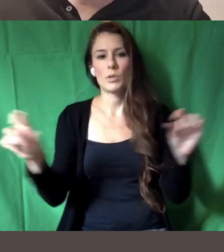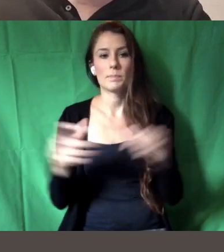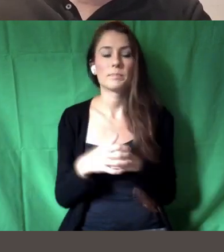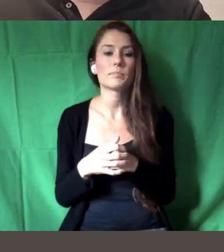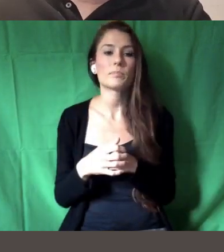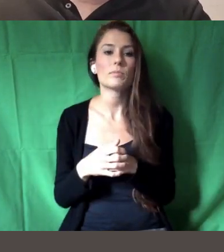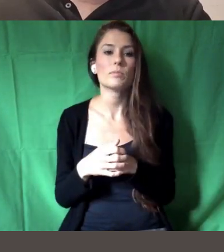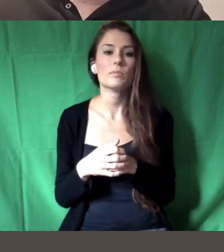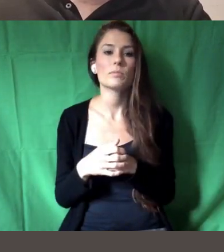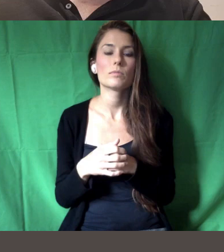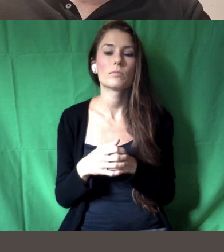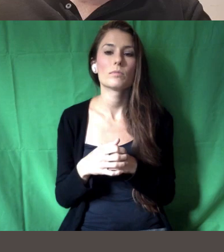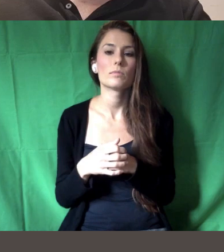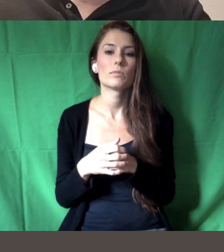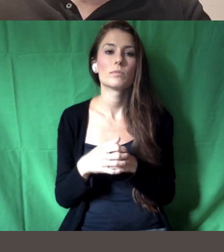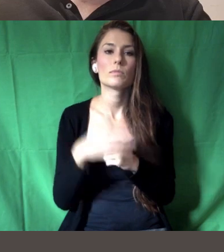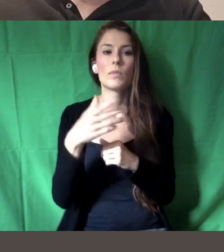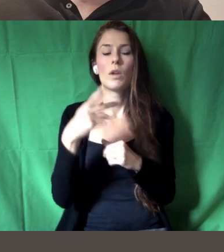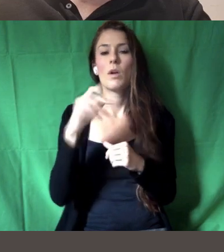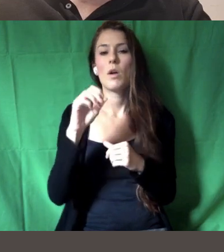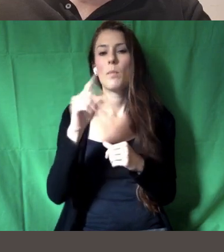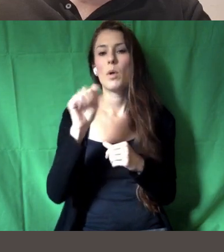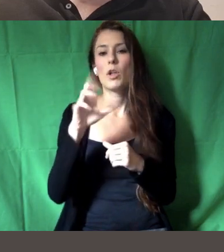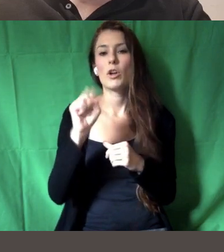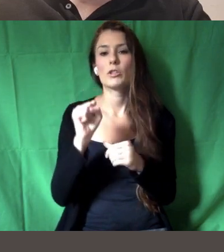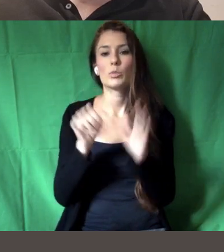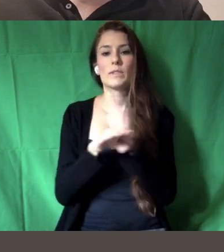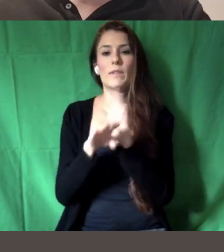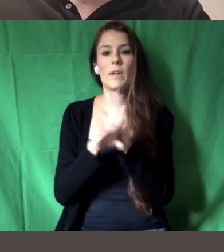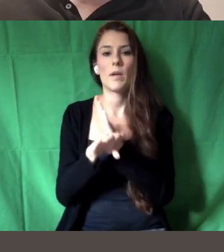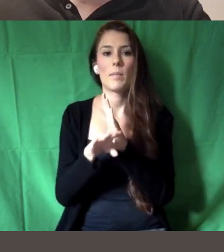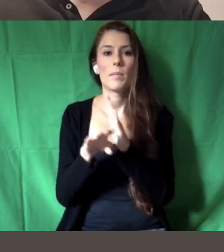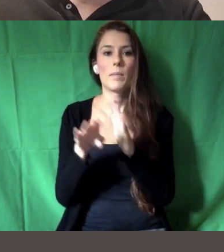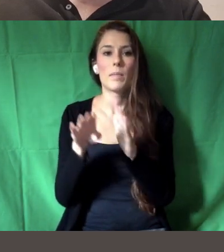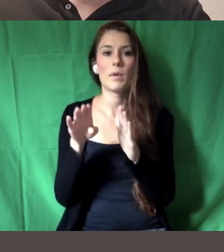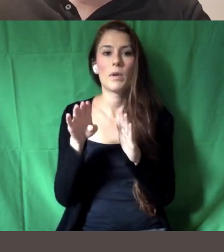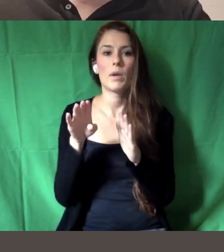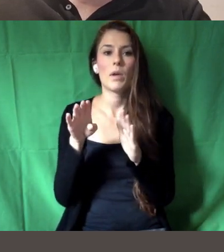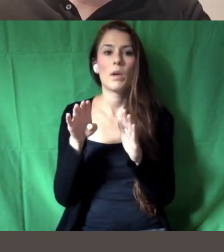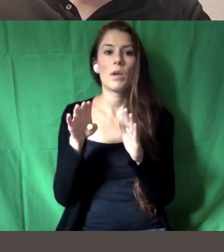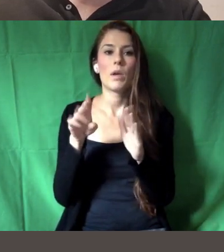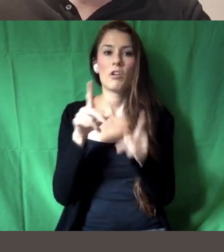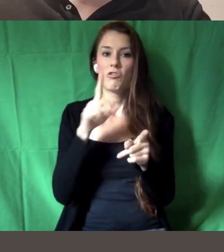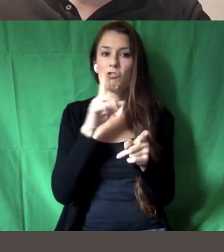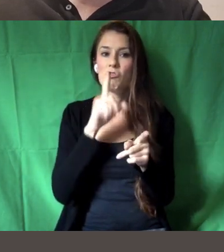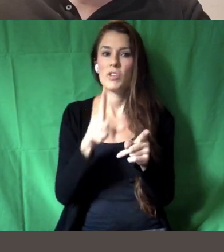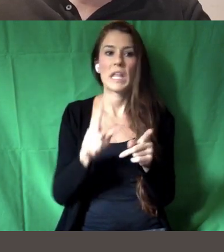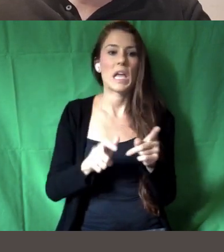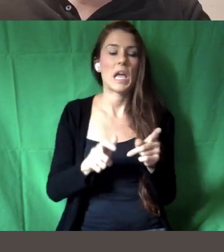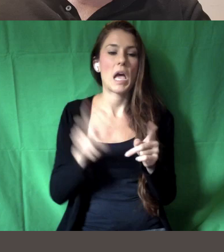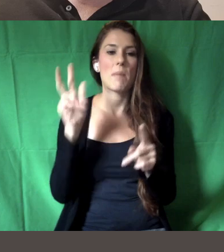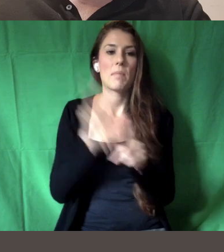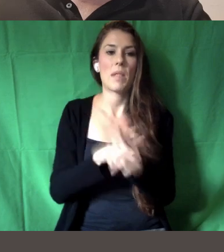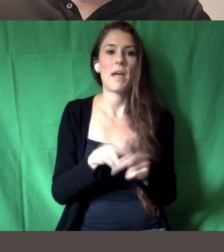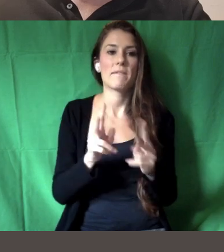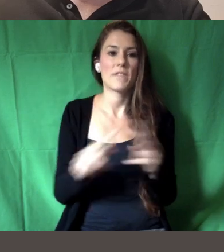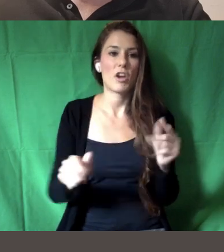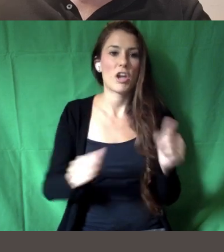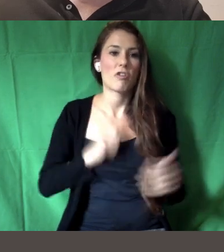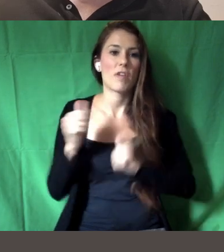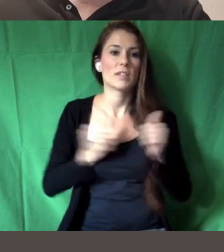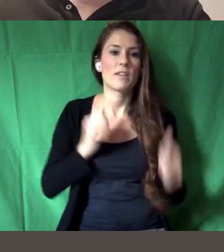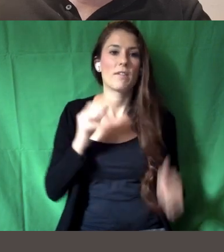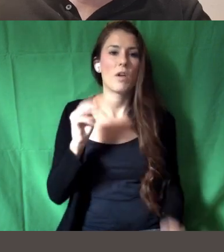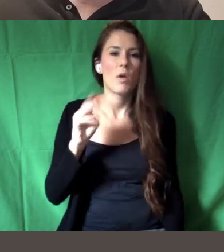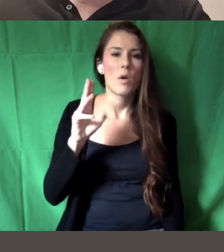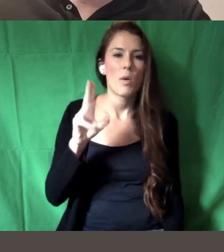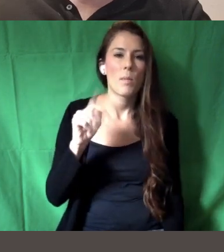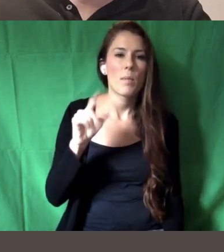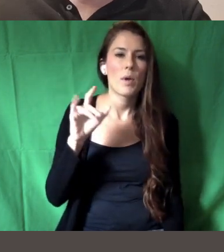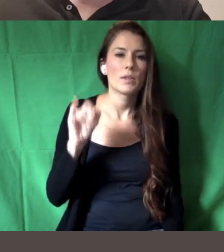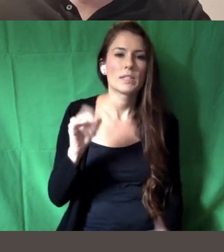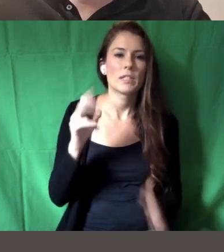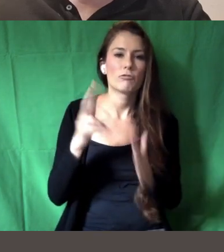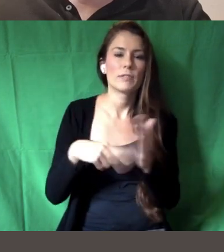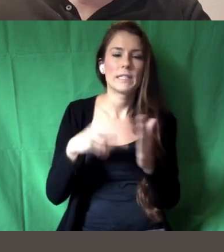Polars was developed in Rust, applied very aggressive multi-threading techniques that led